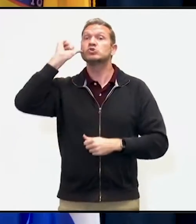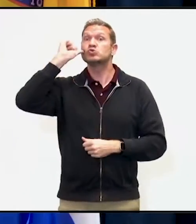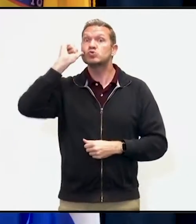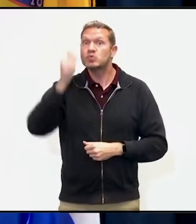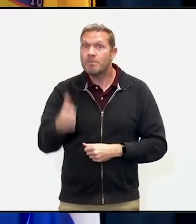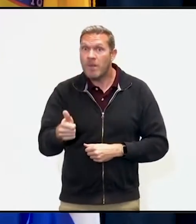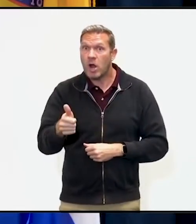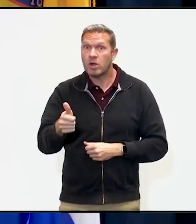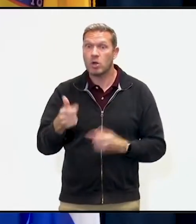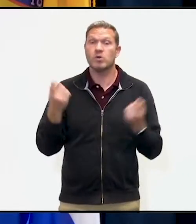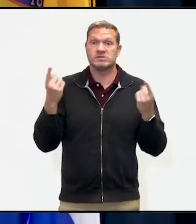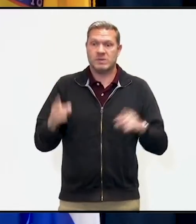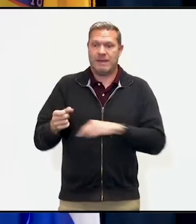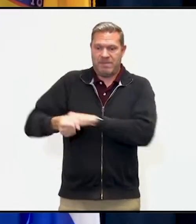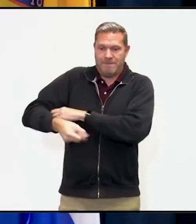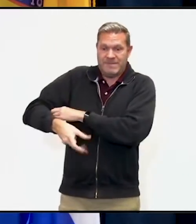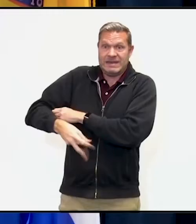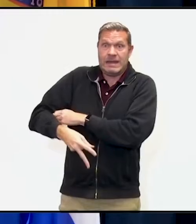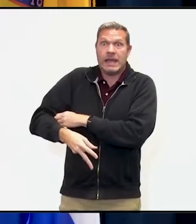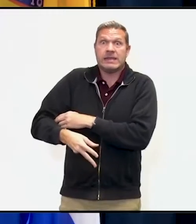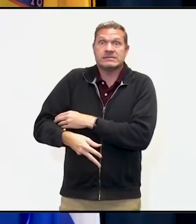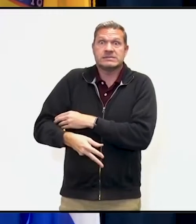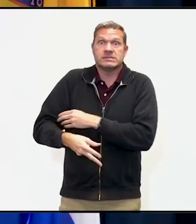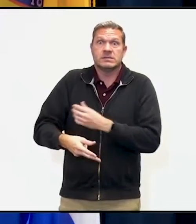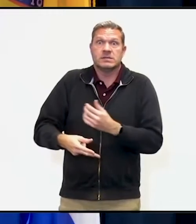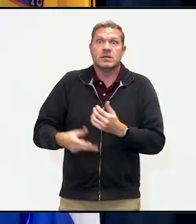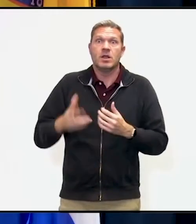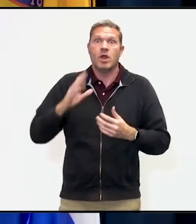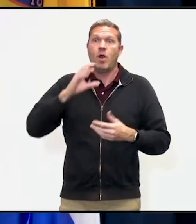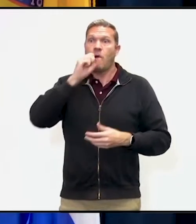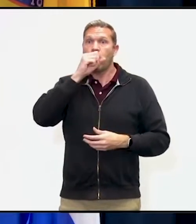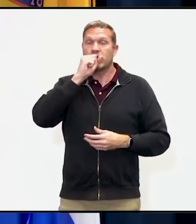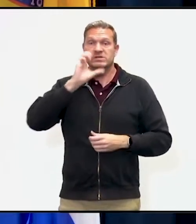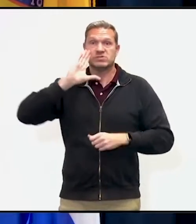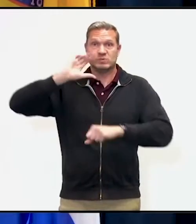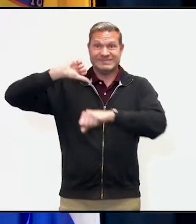at midnight tonight the orange tier will be in place for the city of Long Beach.